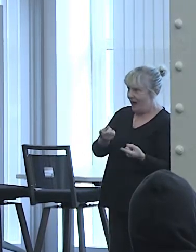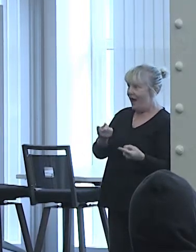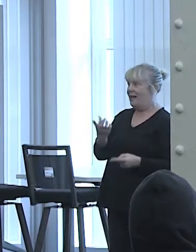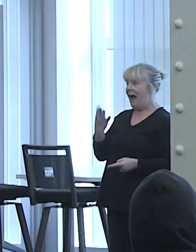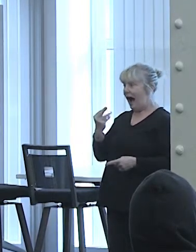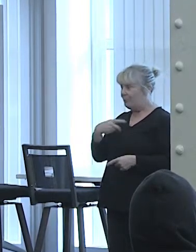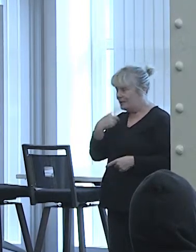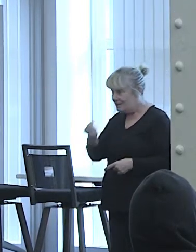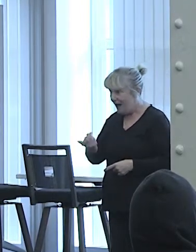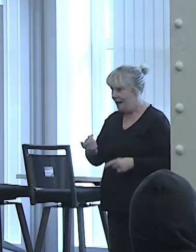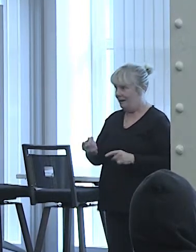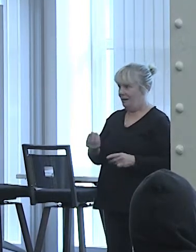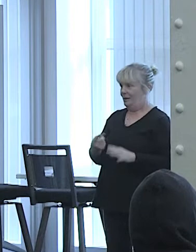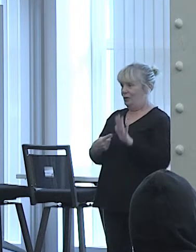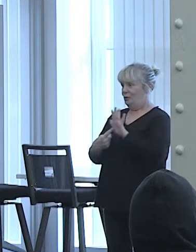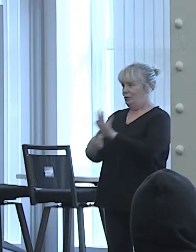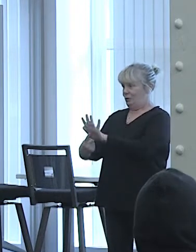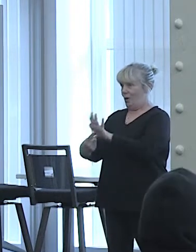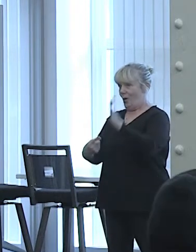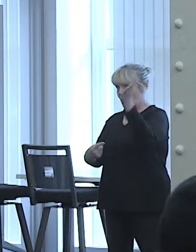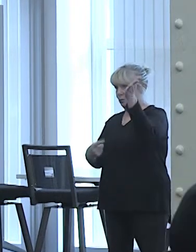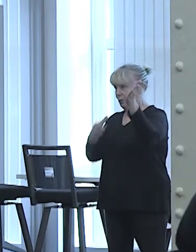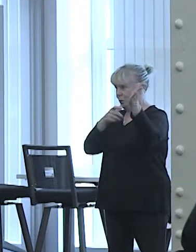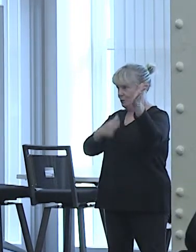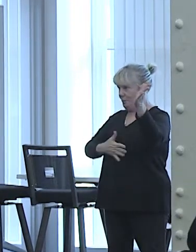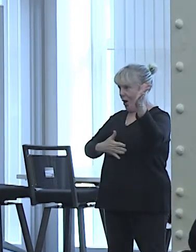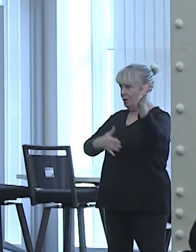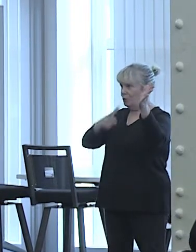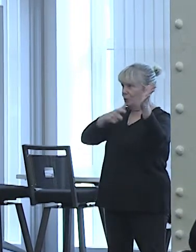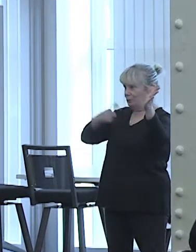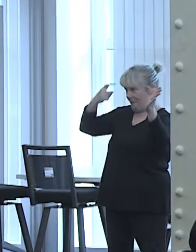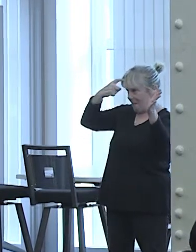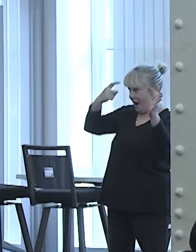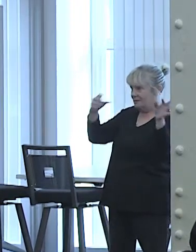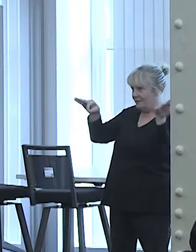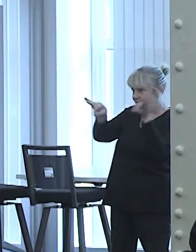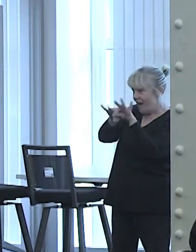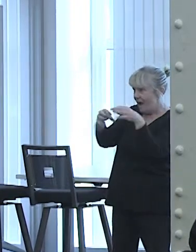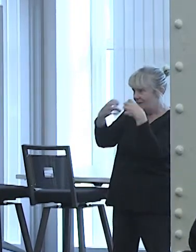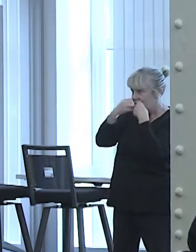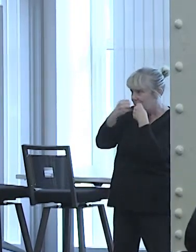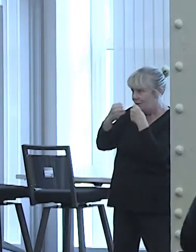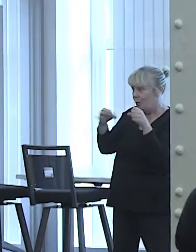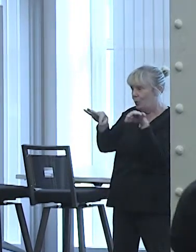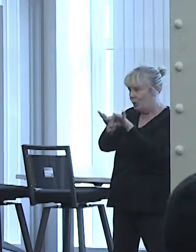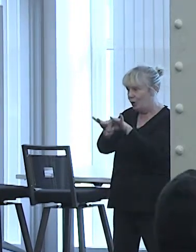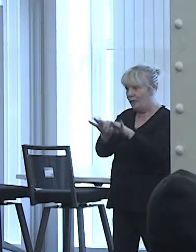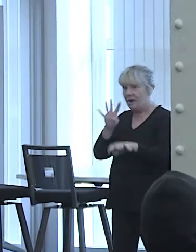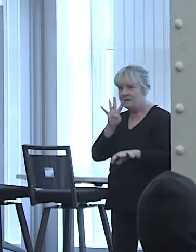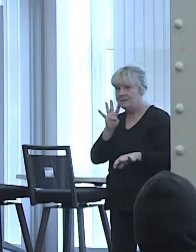about whose bodies and whose minds we consider valuable and worthy and desirable and whose we do not.